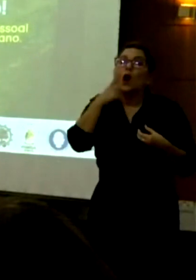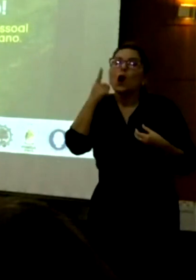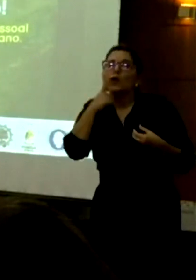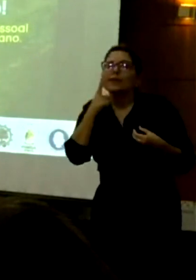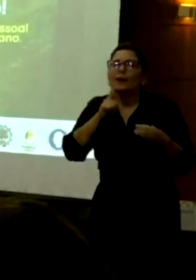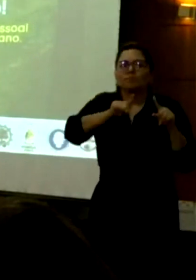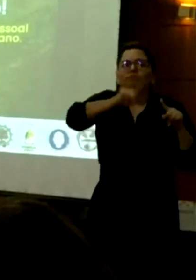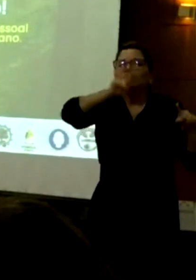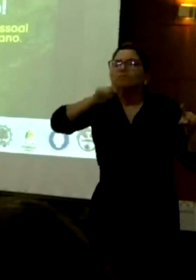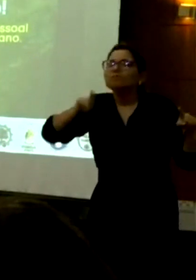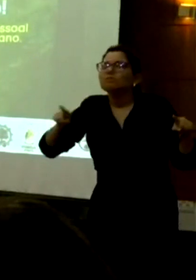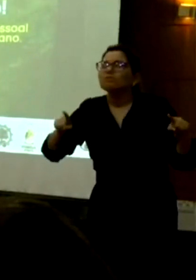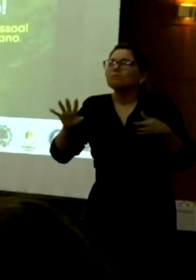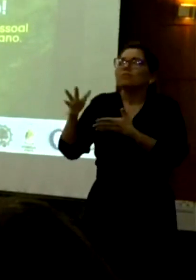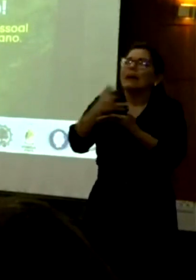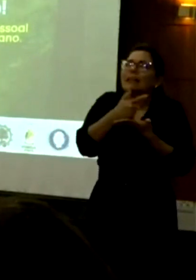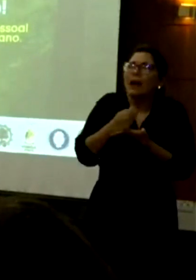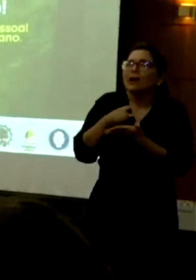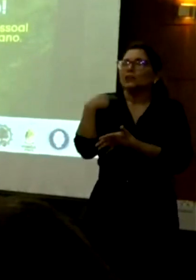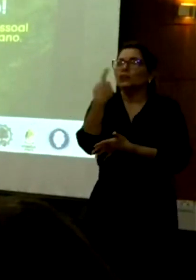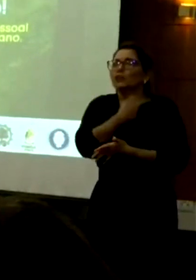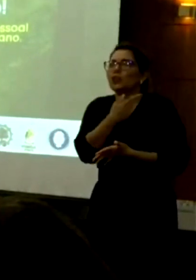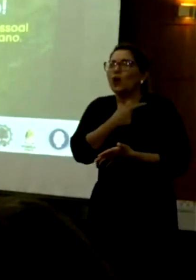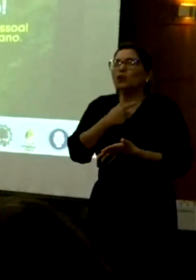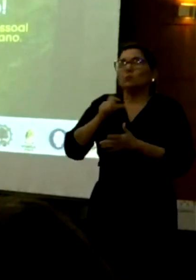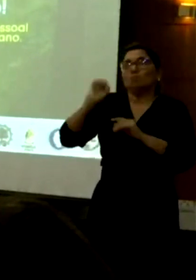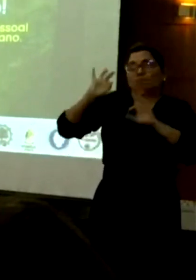and to make planning, it's good,